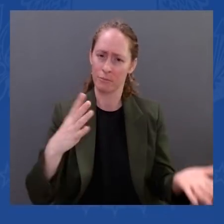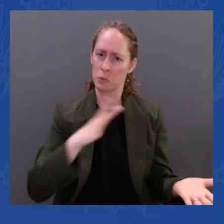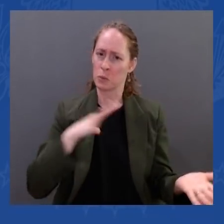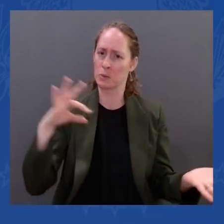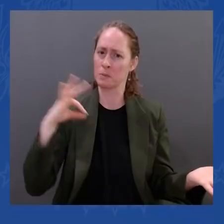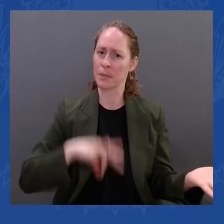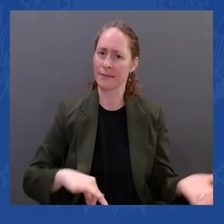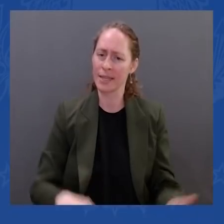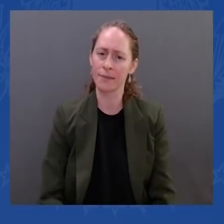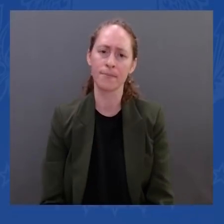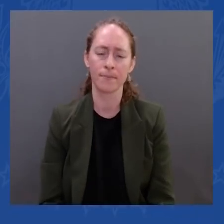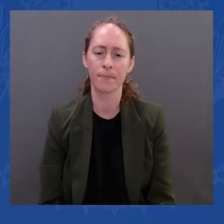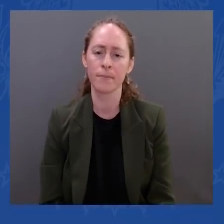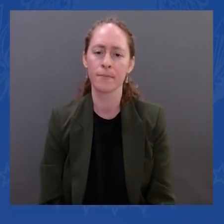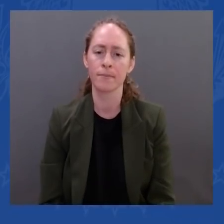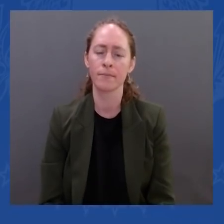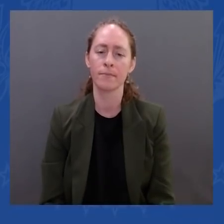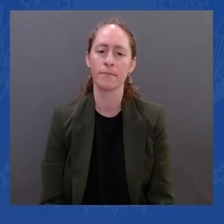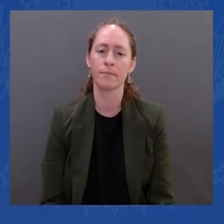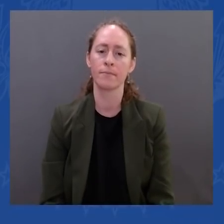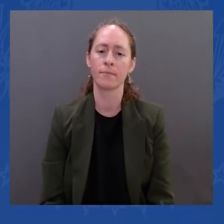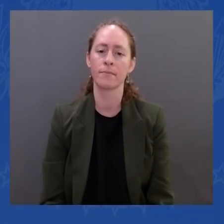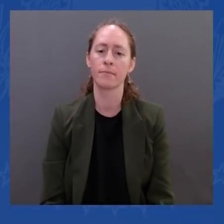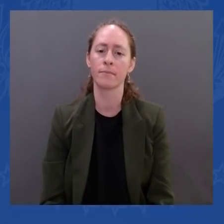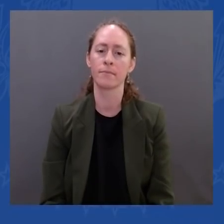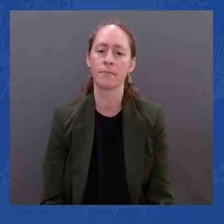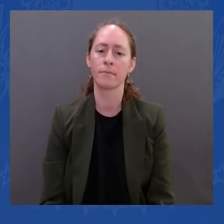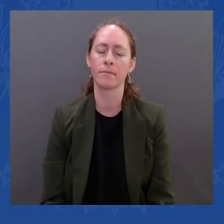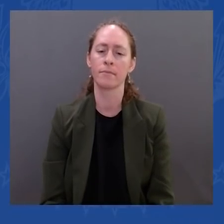for cooperation. And through such initiatives,